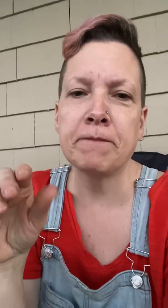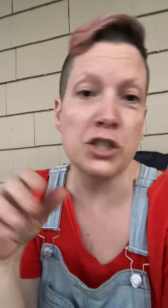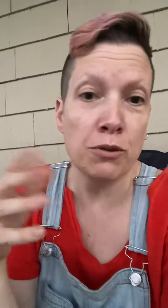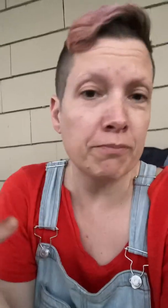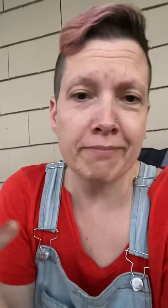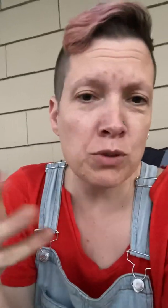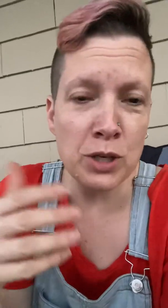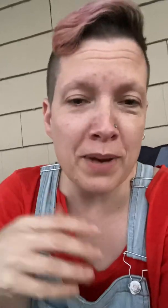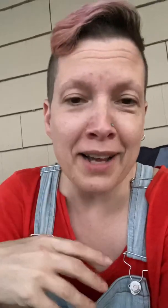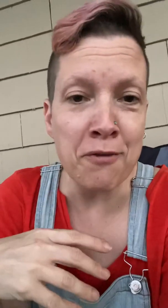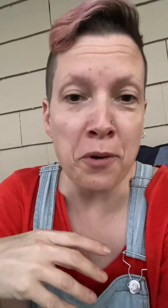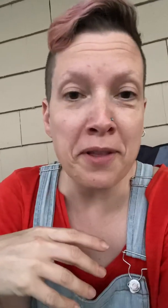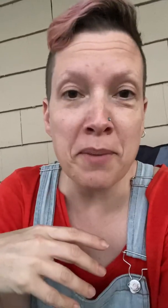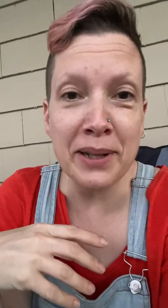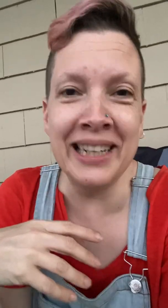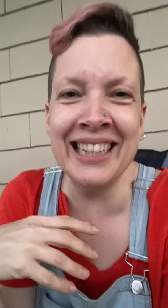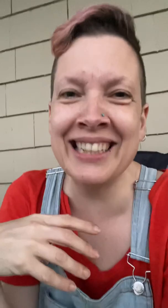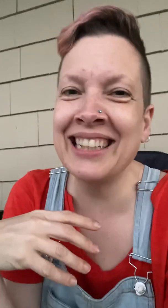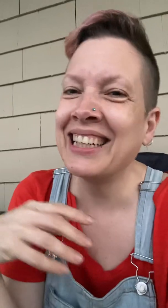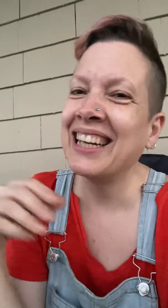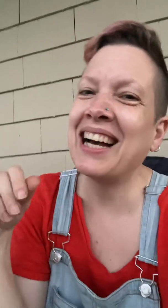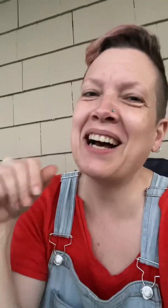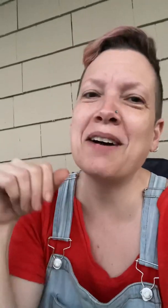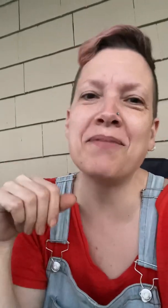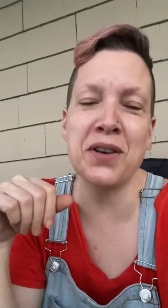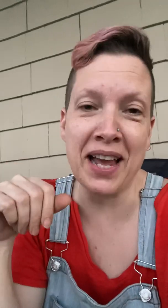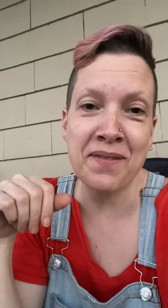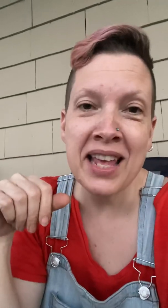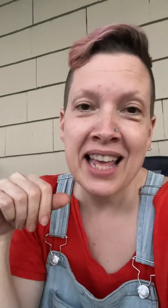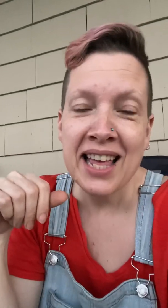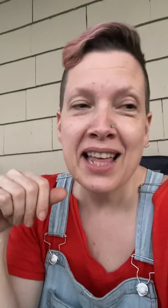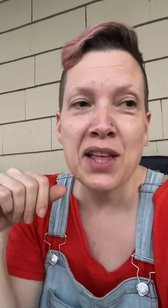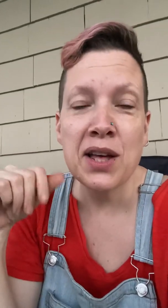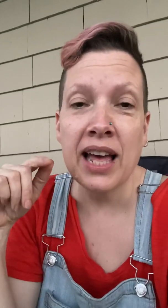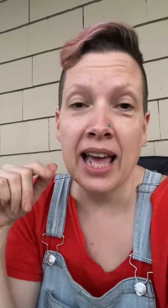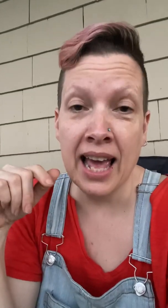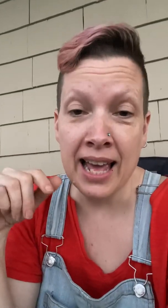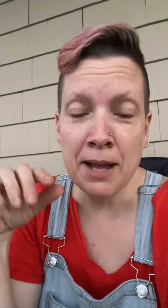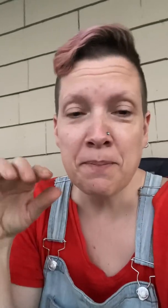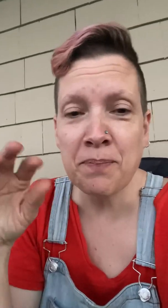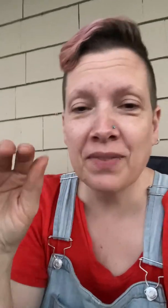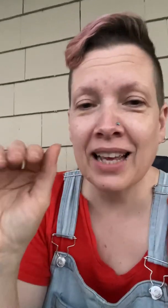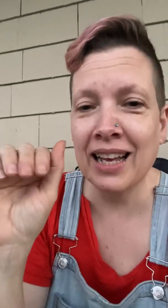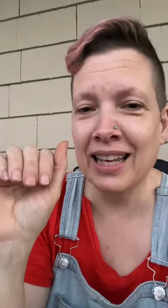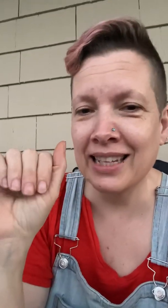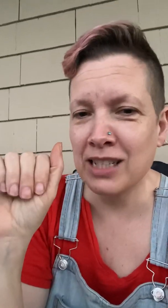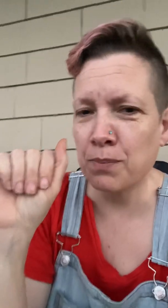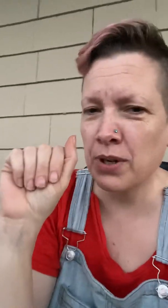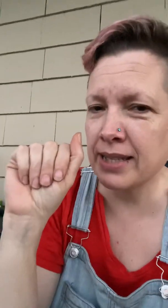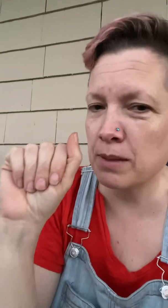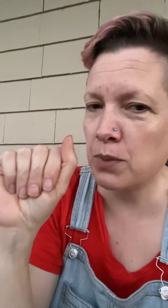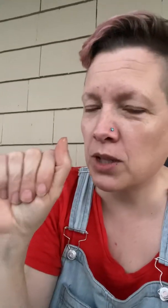Just don't switch back and forth in the middle. Um, okay... A is pretty simple;